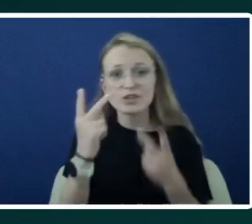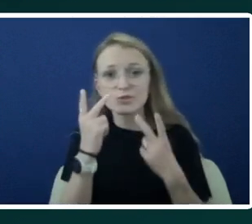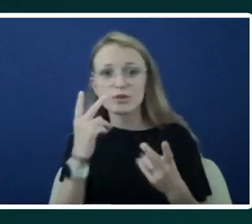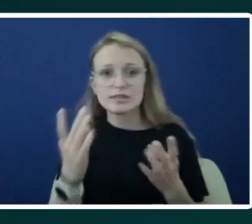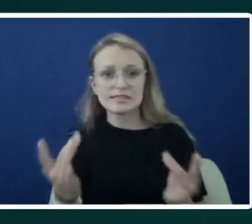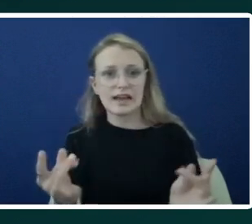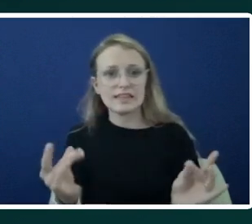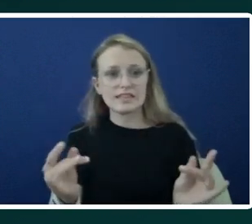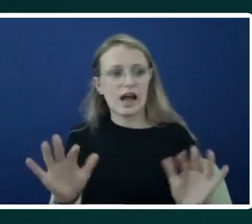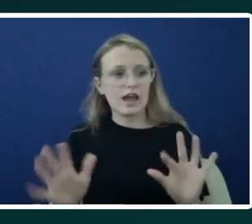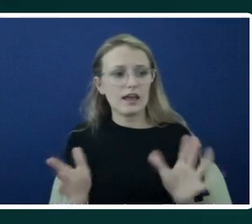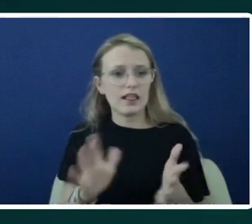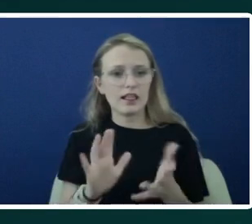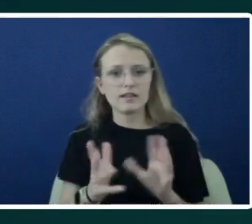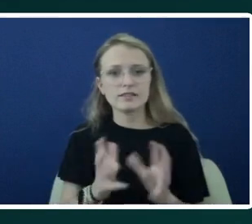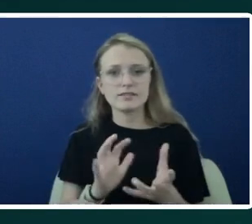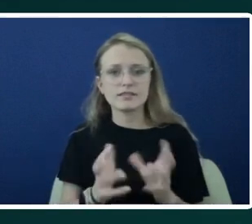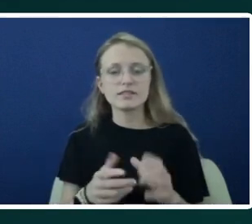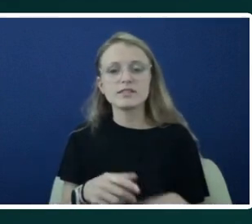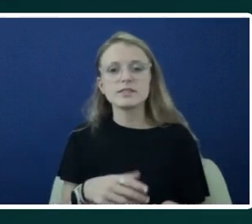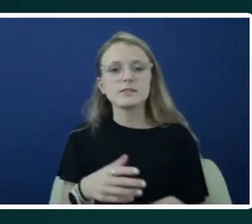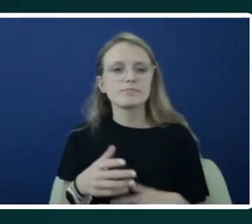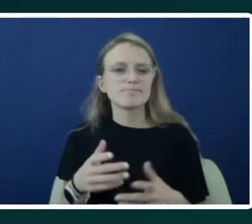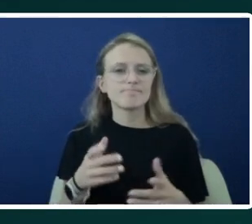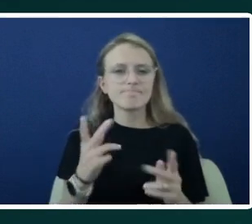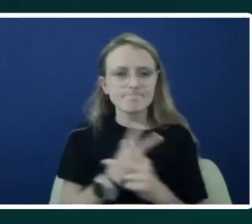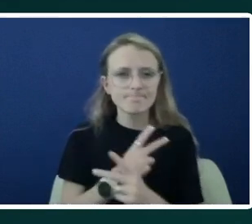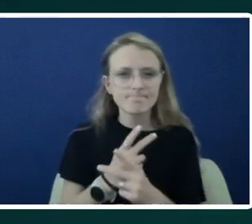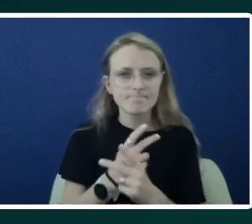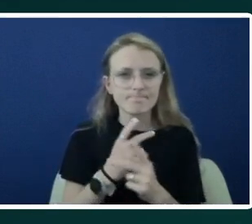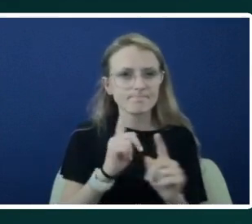really just trying to find as many points of entry, many ways to tell